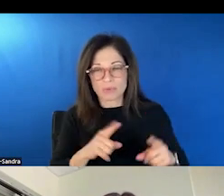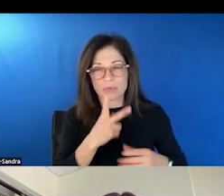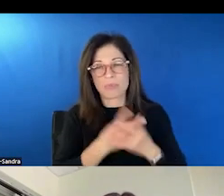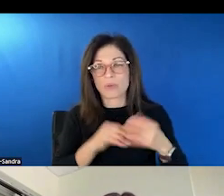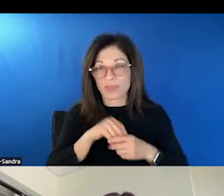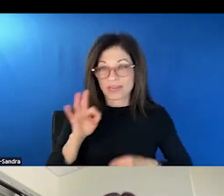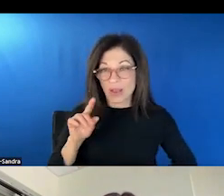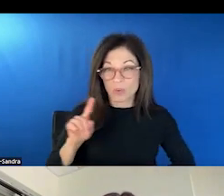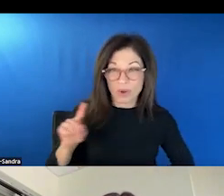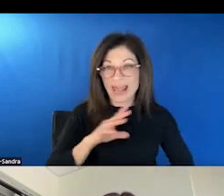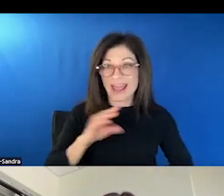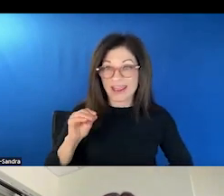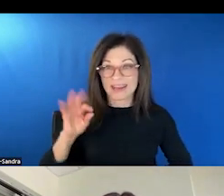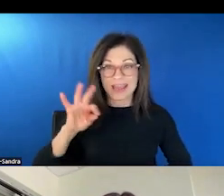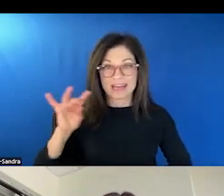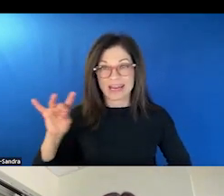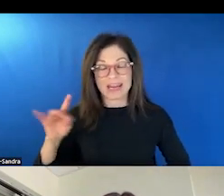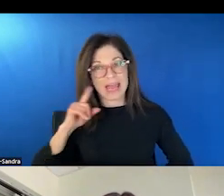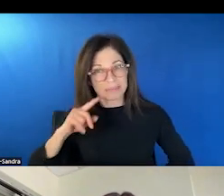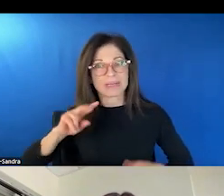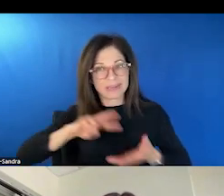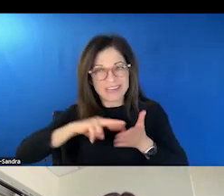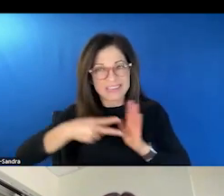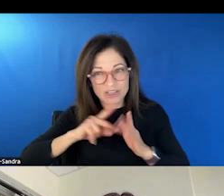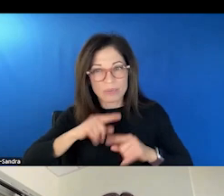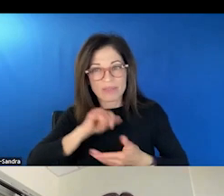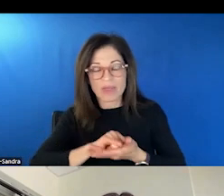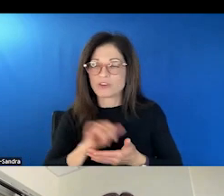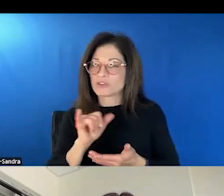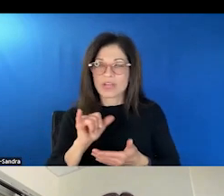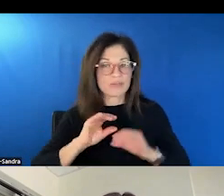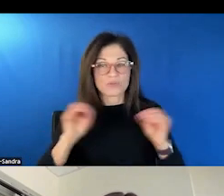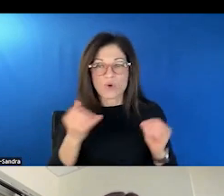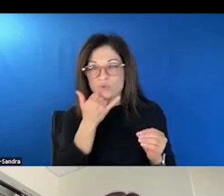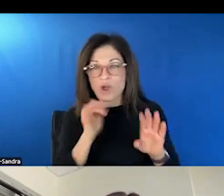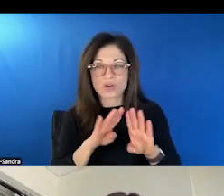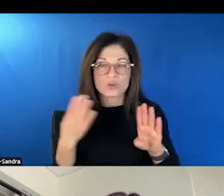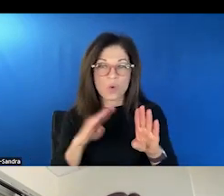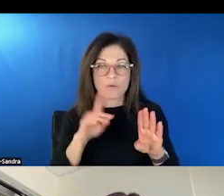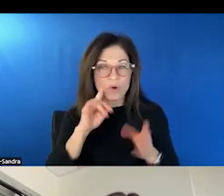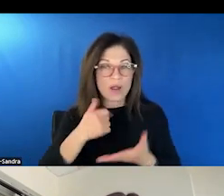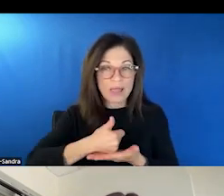988 SYSTEM AND BE INTENTIONAL ABOUT IT. JUST LIKE THERE IS NO WRONG DOOR FOR HELP, THERE SHOULD BE NO WRONG DOOR FOR CALLERS